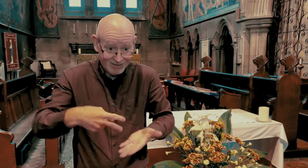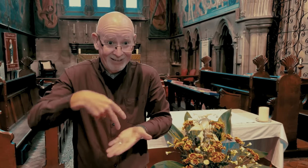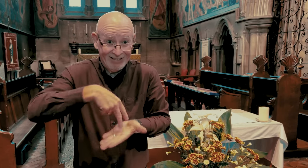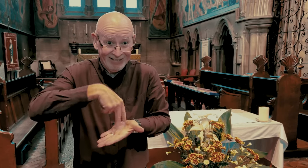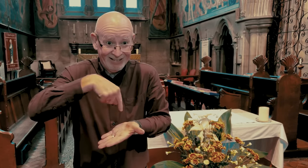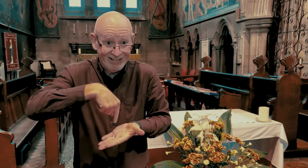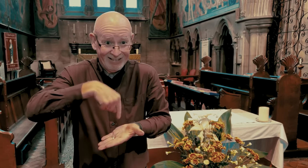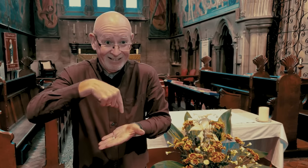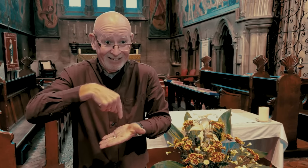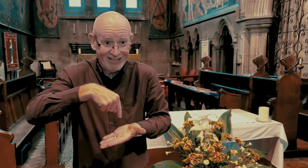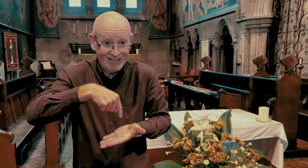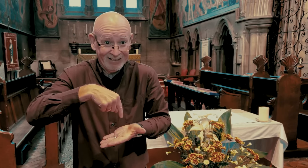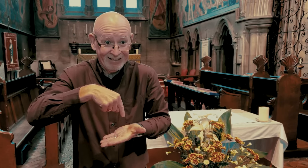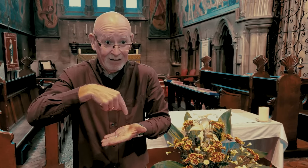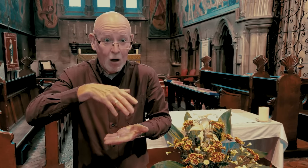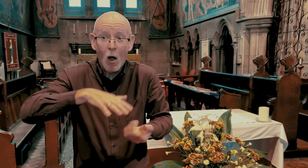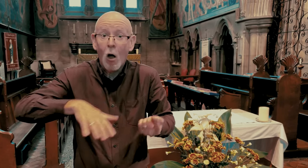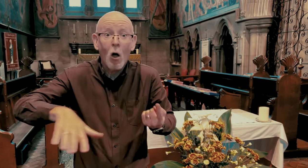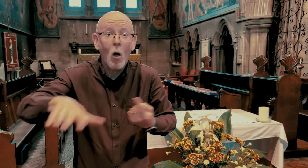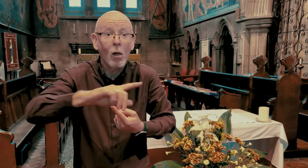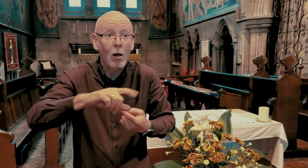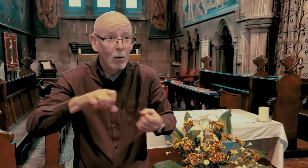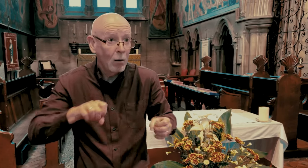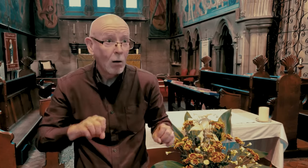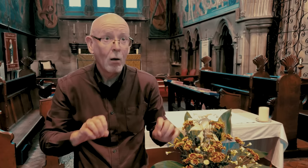for he was standing above all the people.